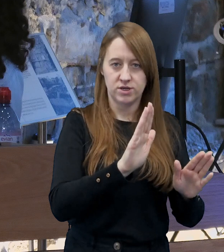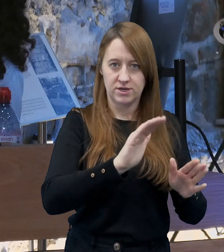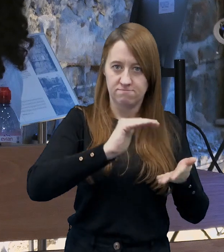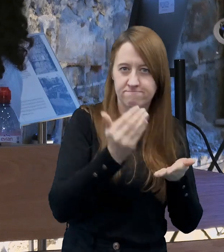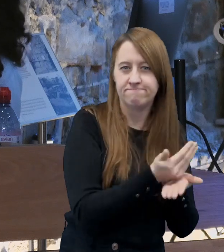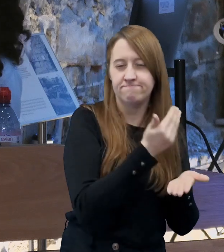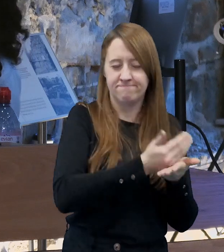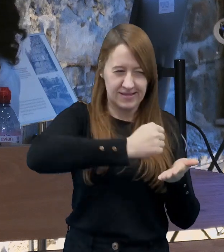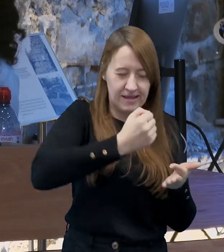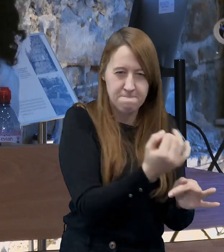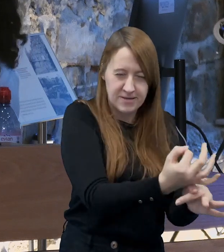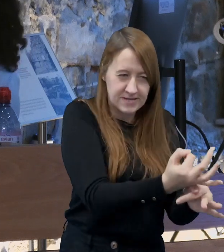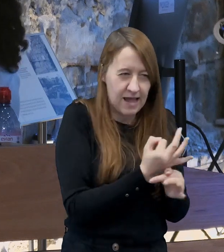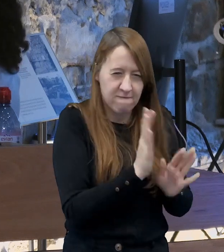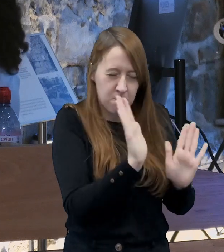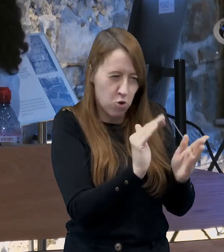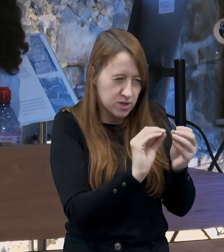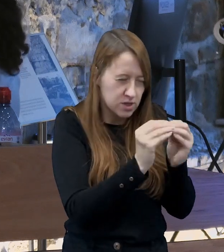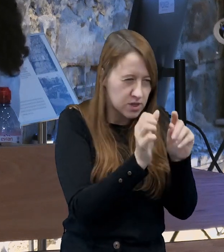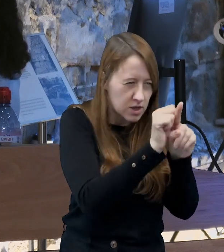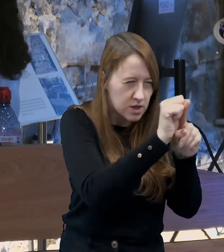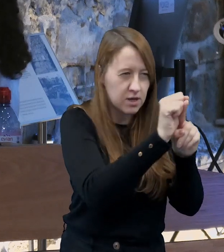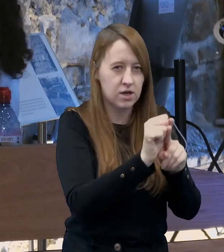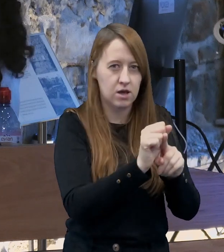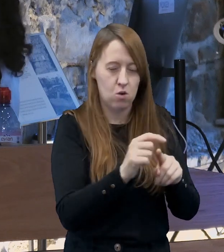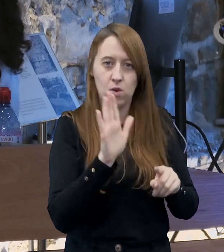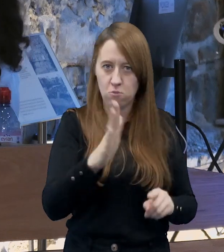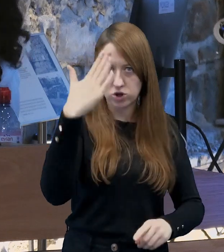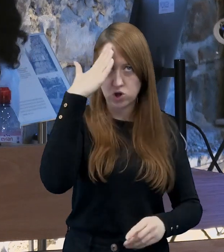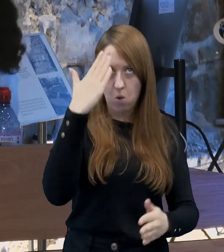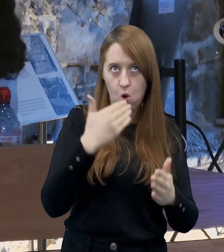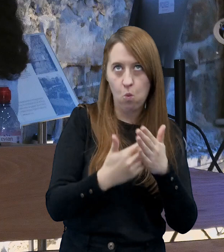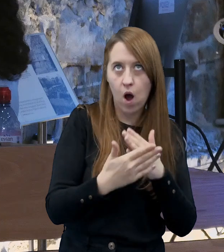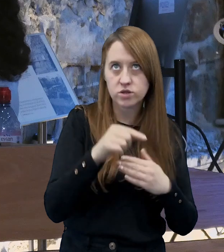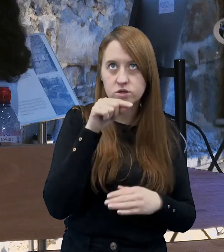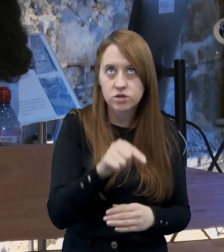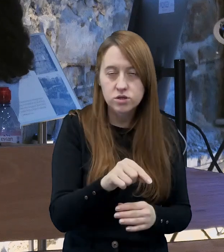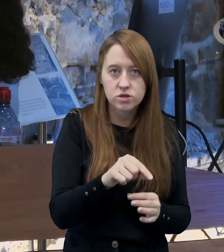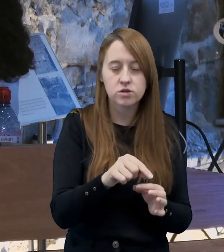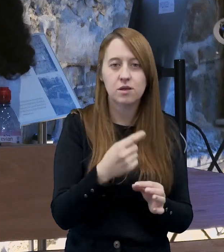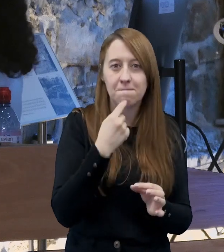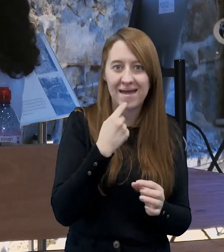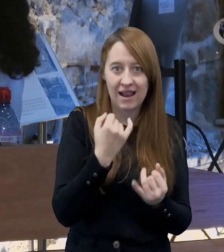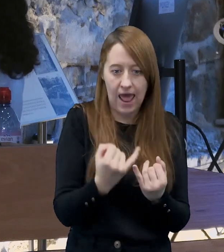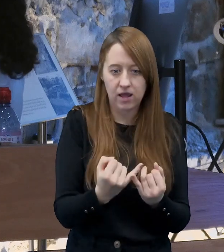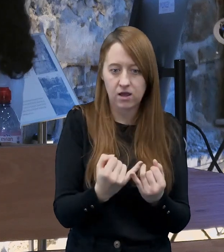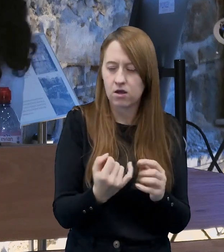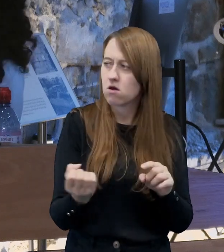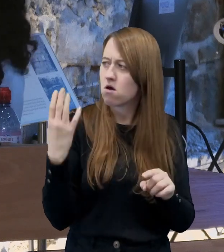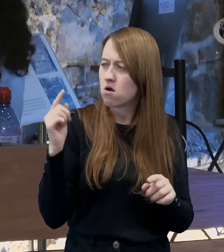What condition is the armature in? Oh, that is gone. There we go. So we X-rayed him.